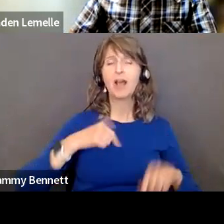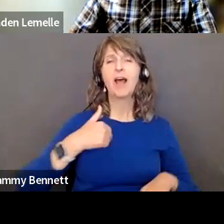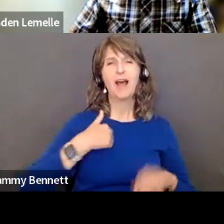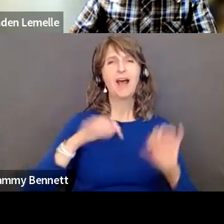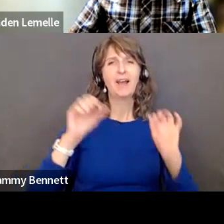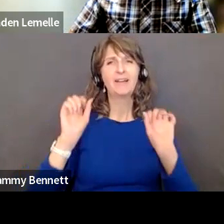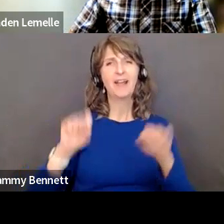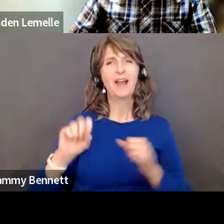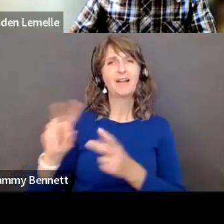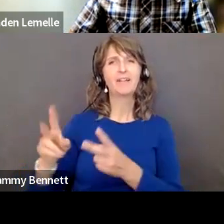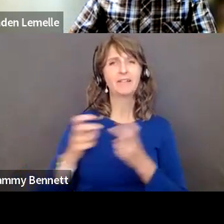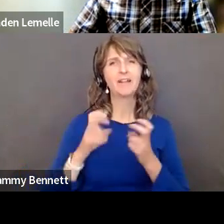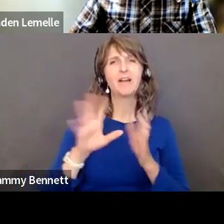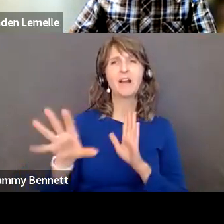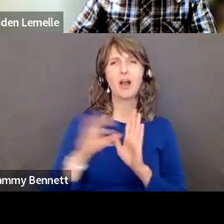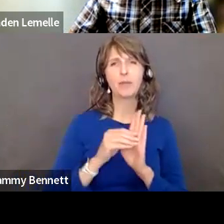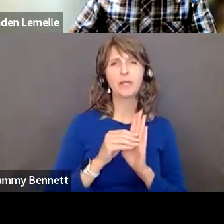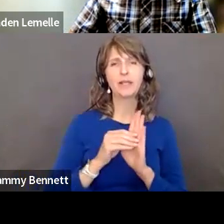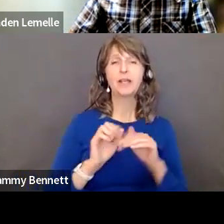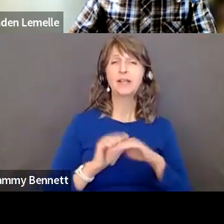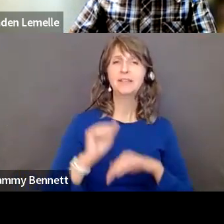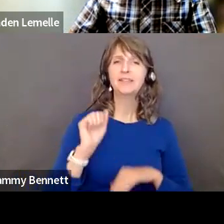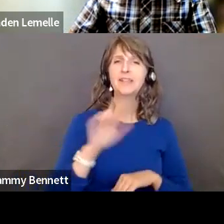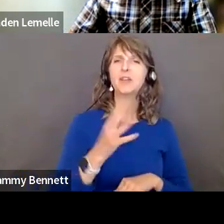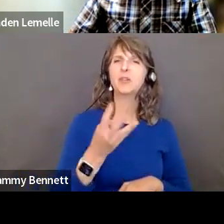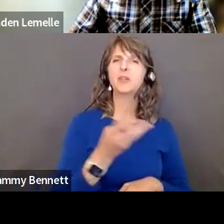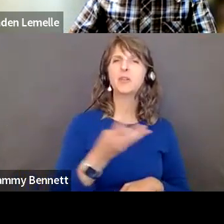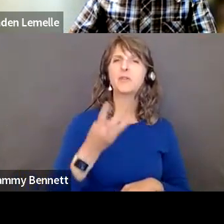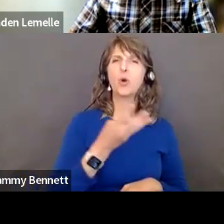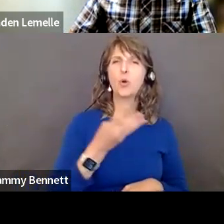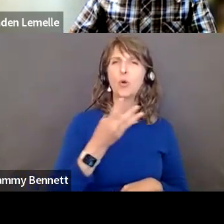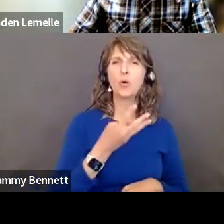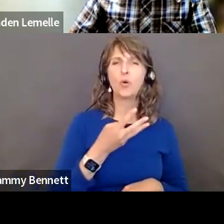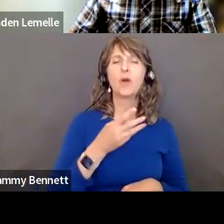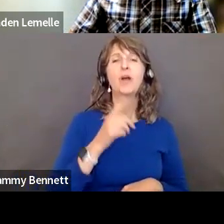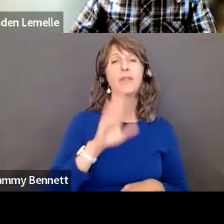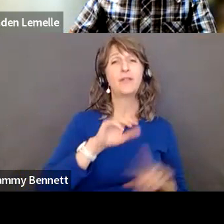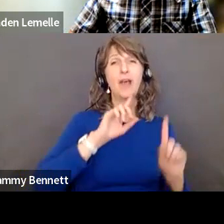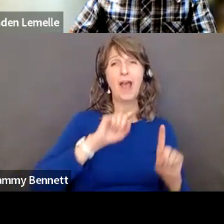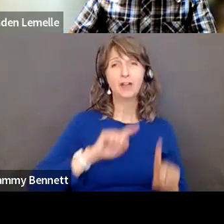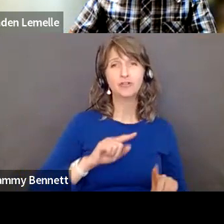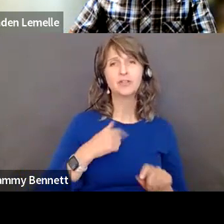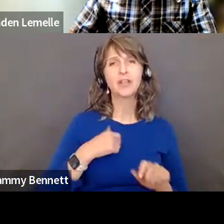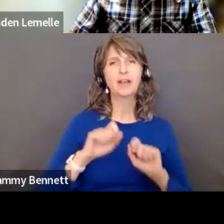I think there's some really good, additional comments and questions that were made, a lot of support for y'all, which I think is very warranted.